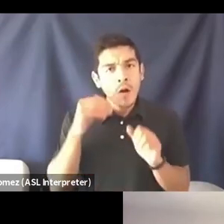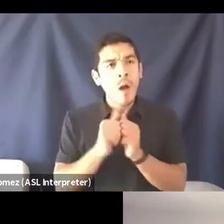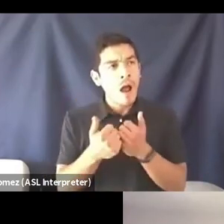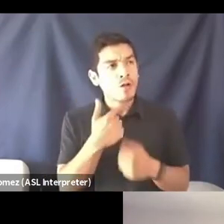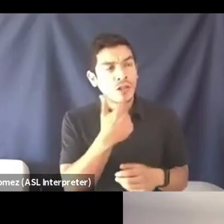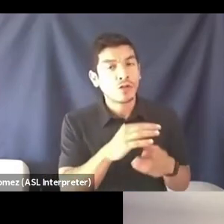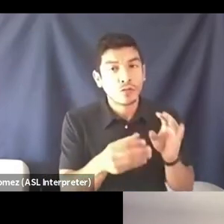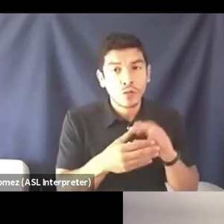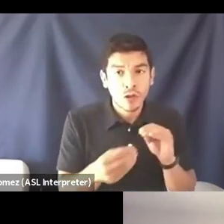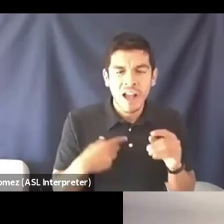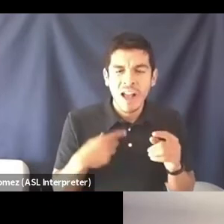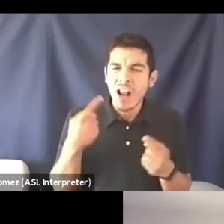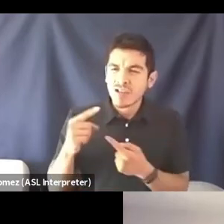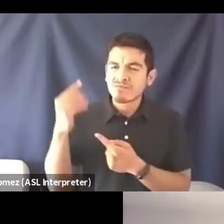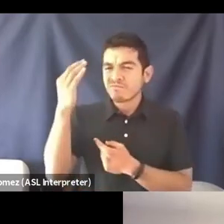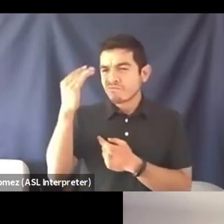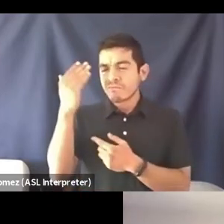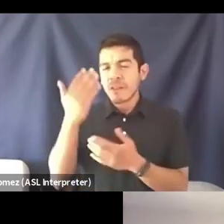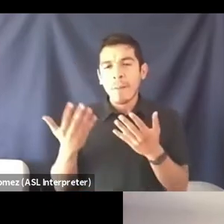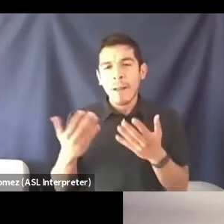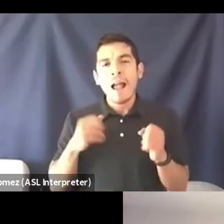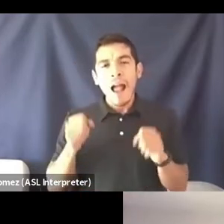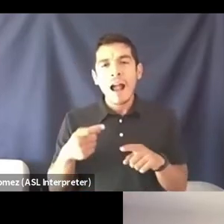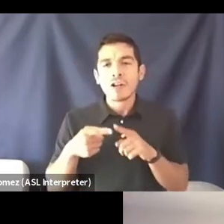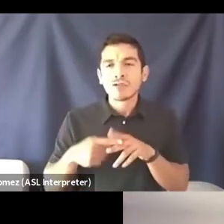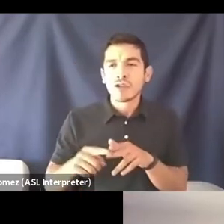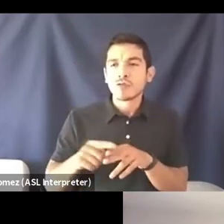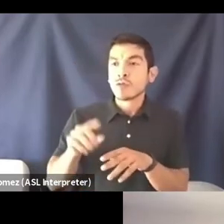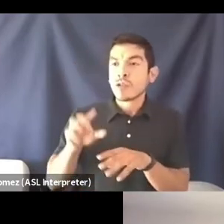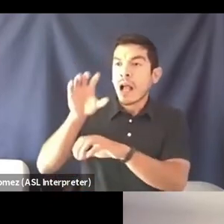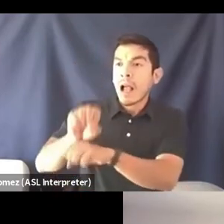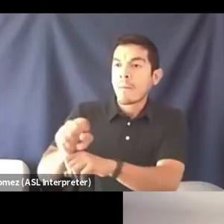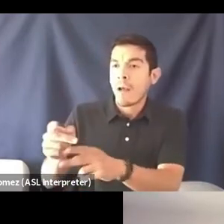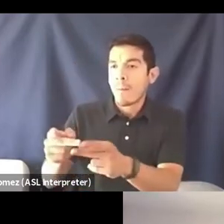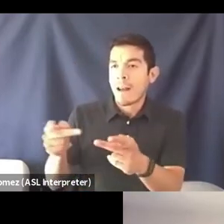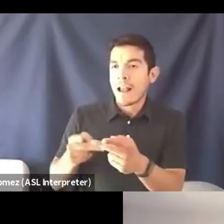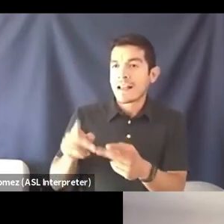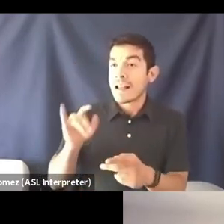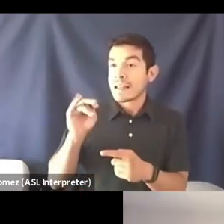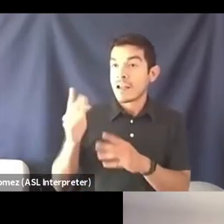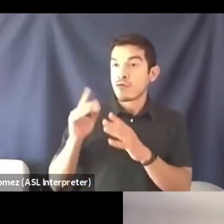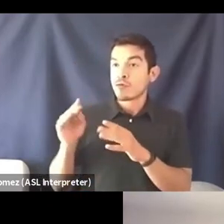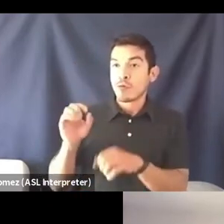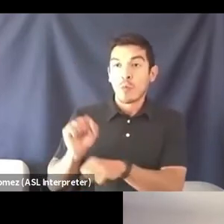about maybe I can start to capture the places, Yingying used to study and used to work.